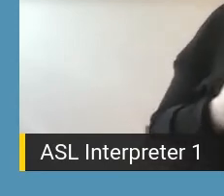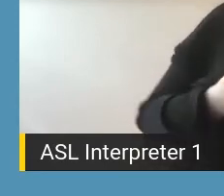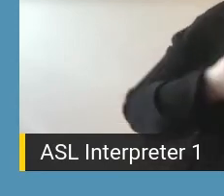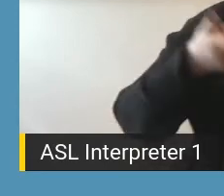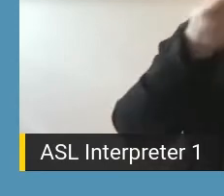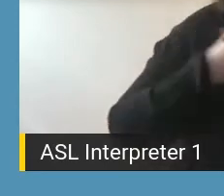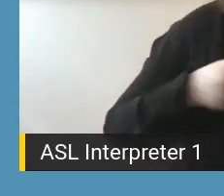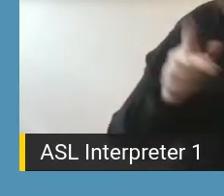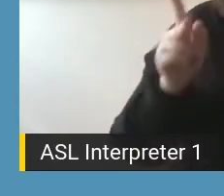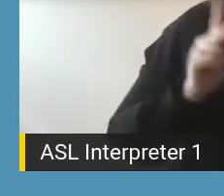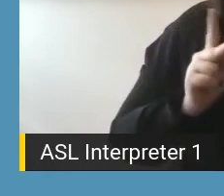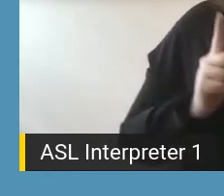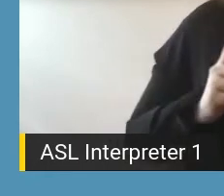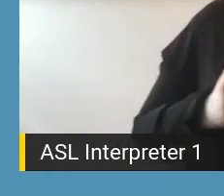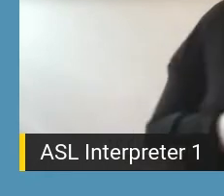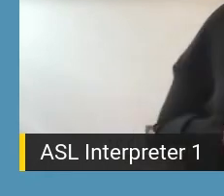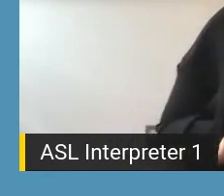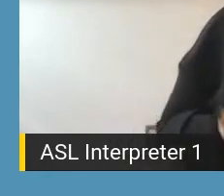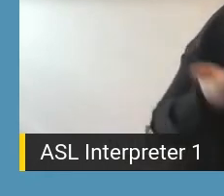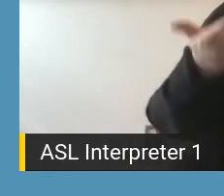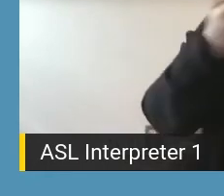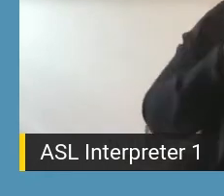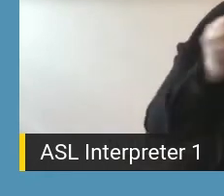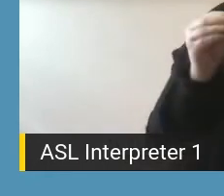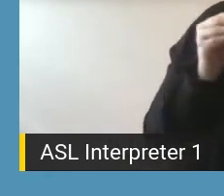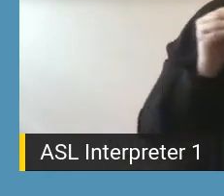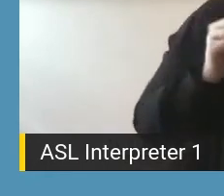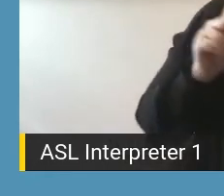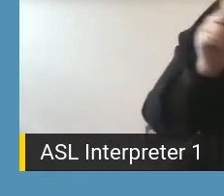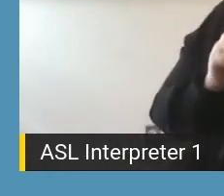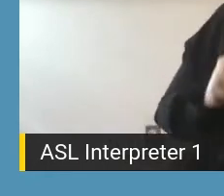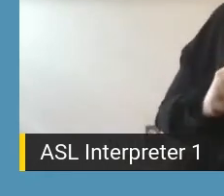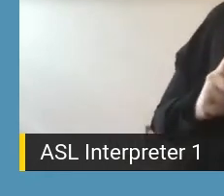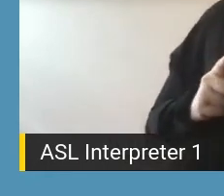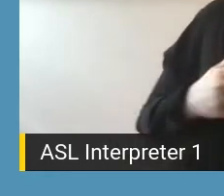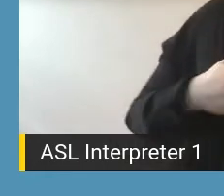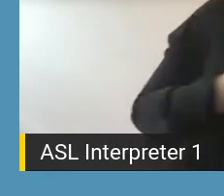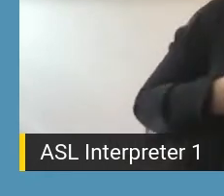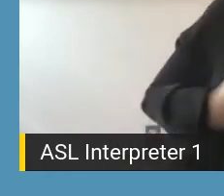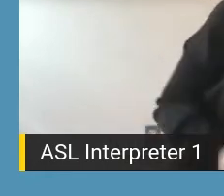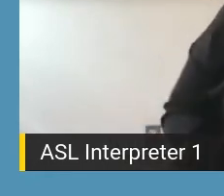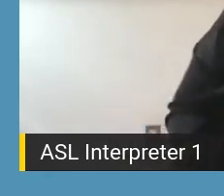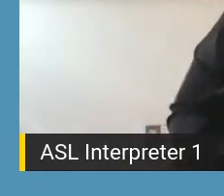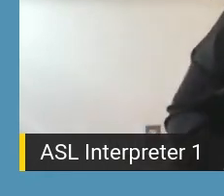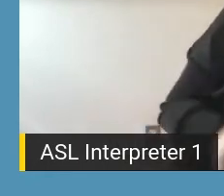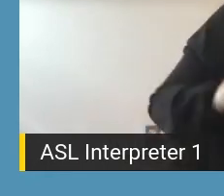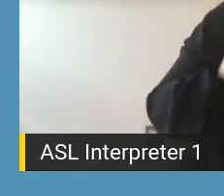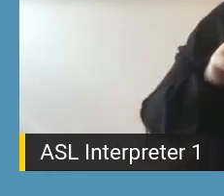who want to listen to podcasts or enjoy podcasts but can't do it without a transcript for whatever